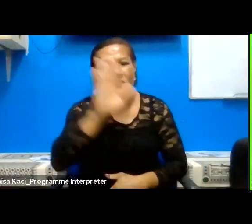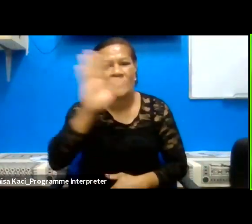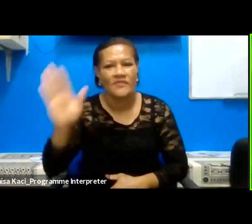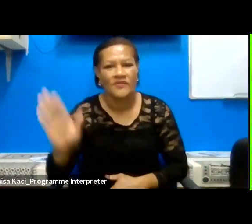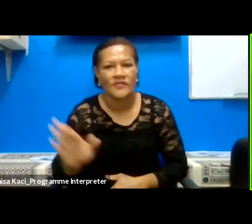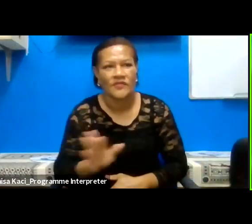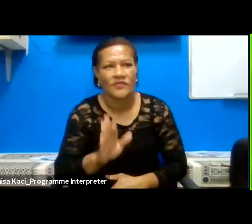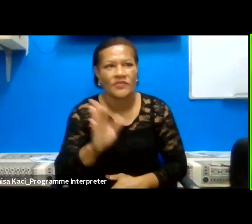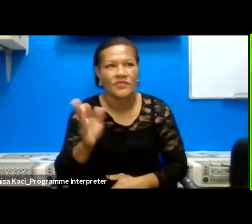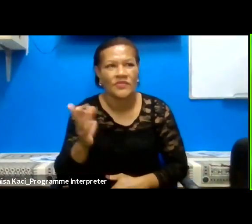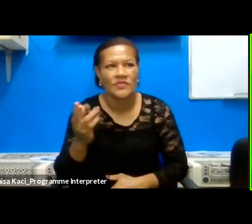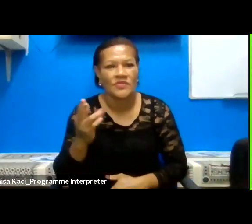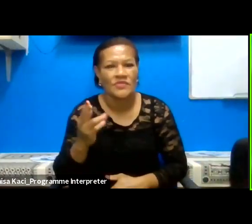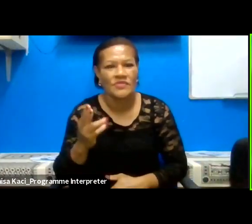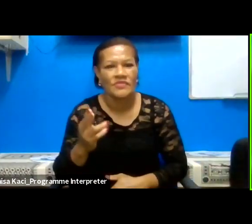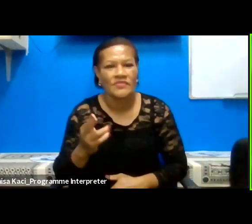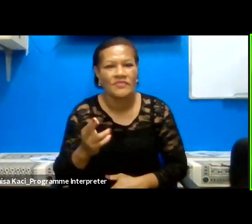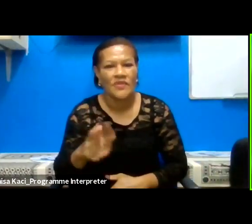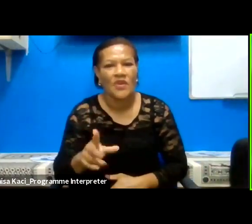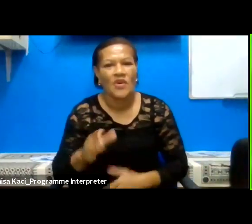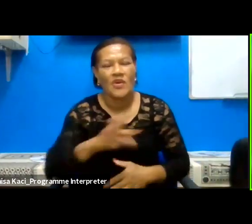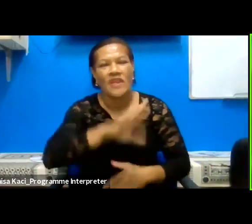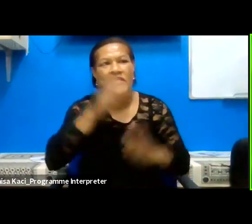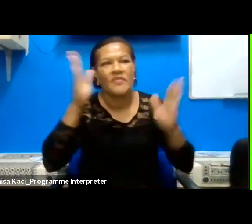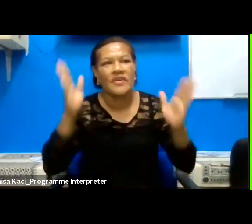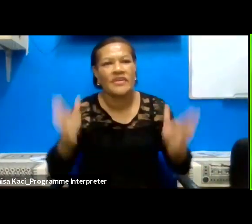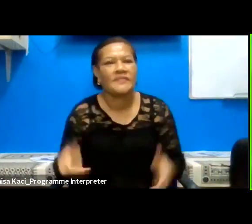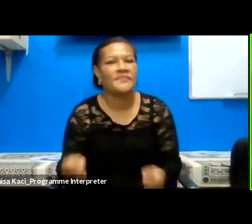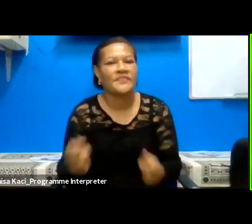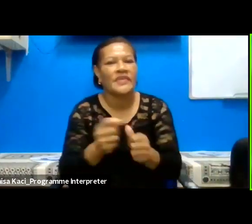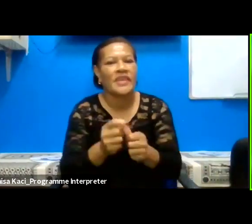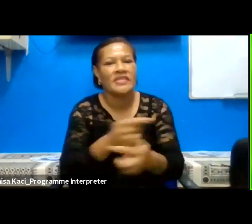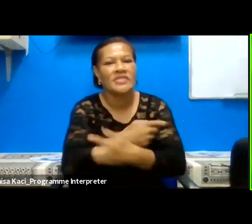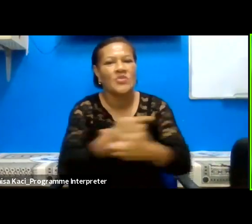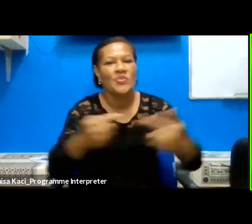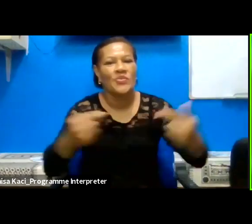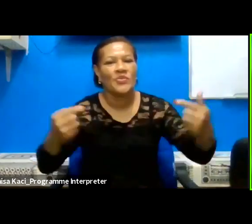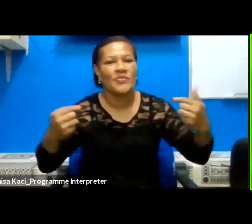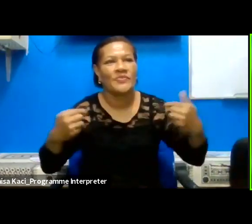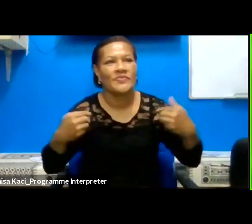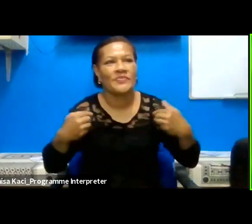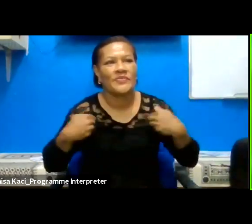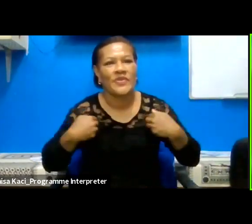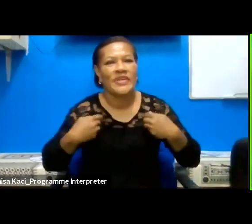interpretation should be a standard and not a bonus in